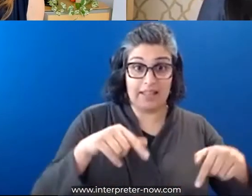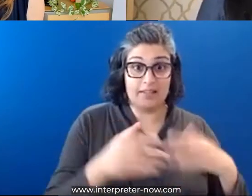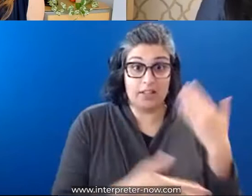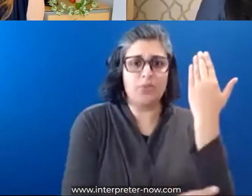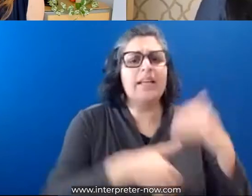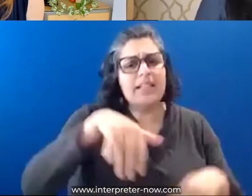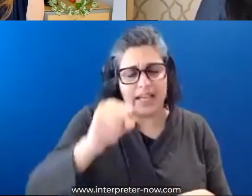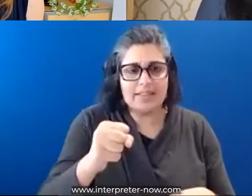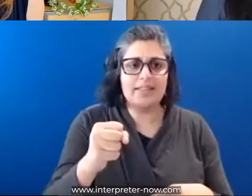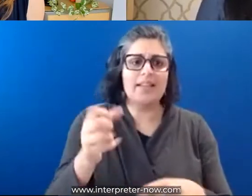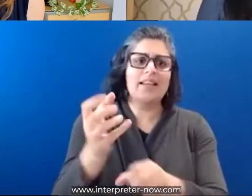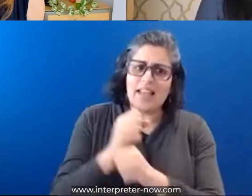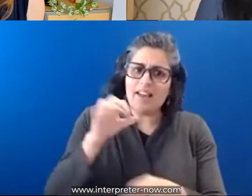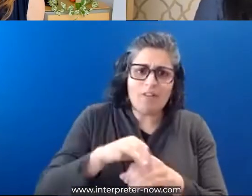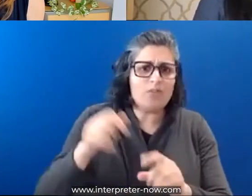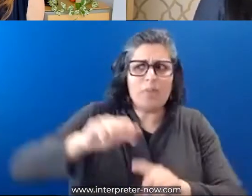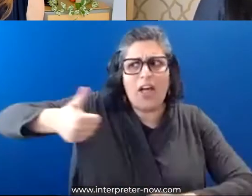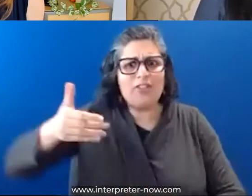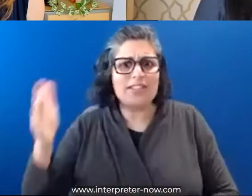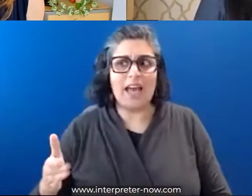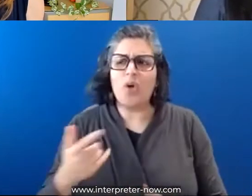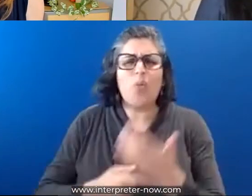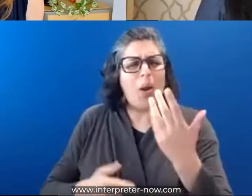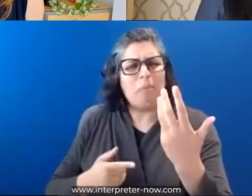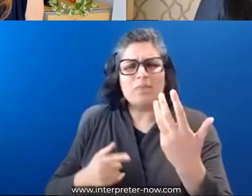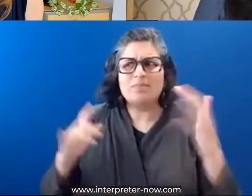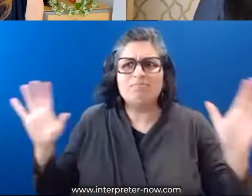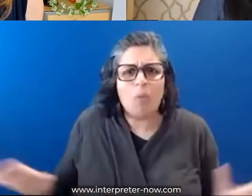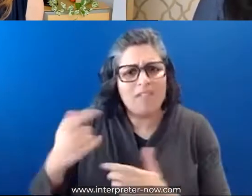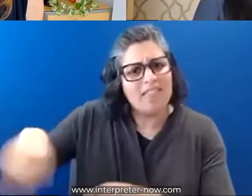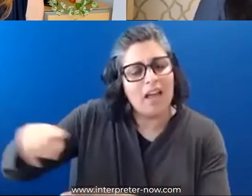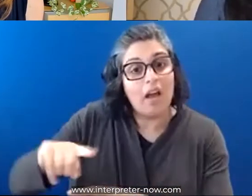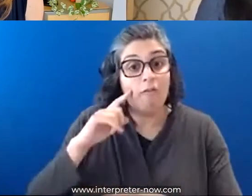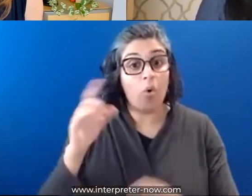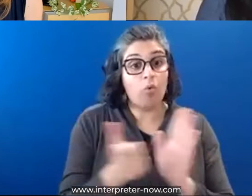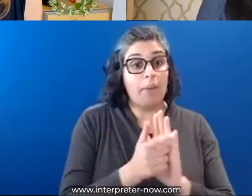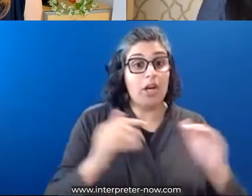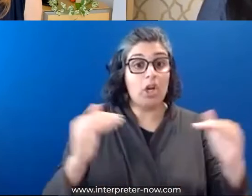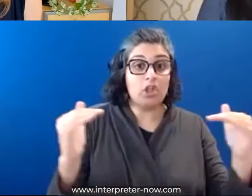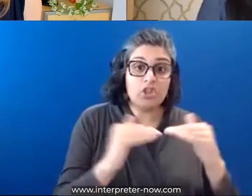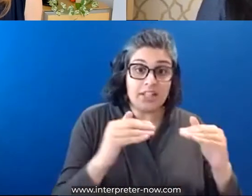some votes from the other side, find out what motivates them. On criminal justice reform, we weren't there for the same reasons.